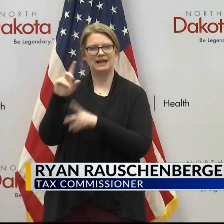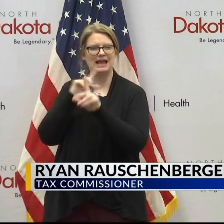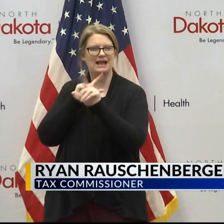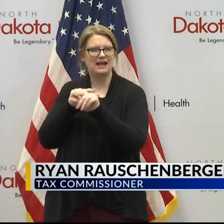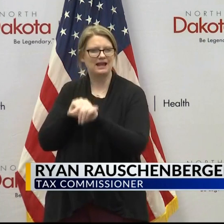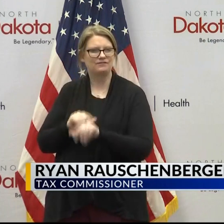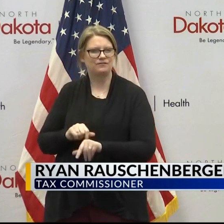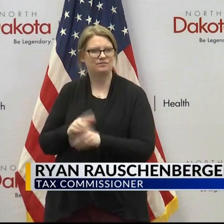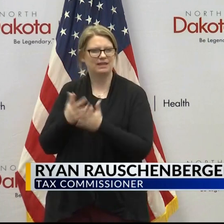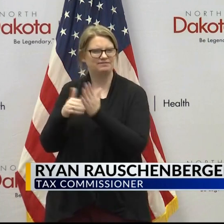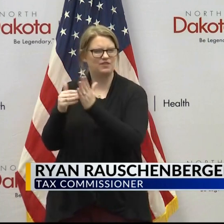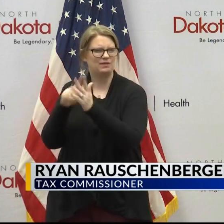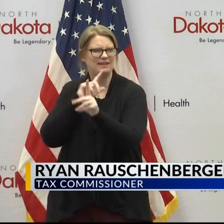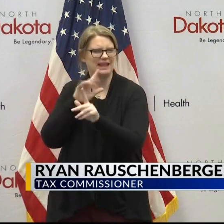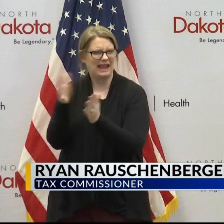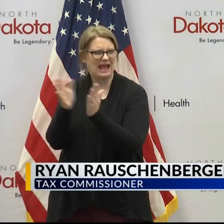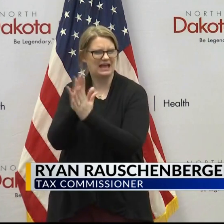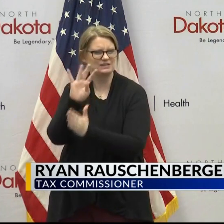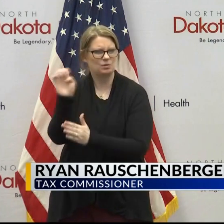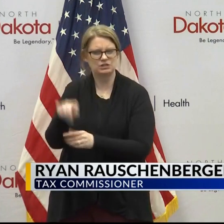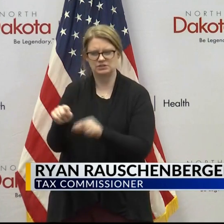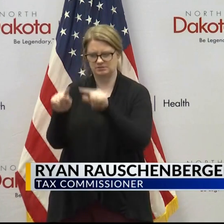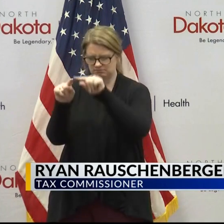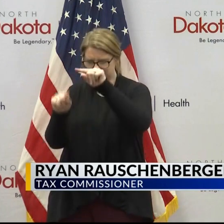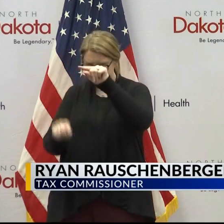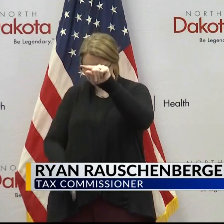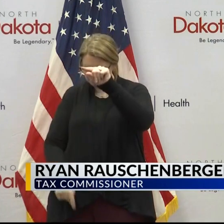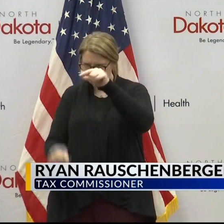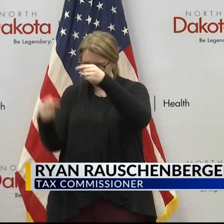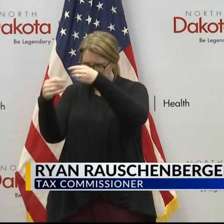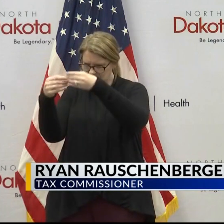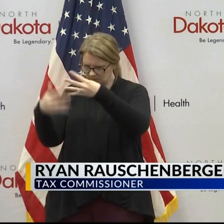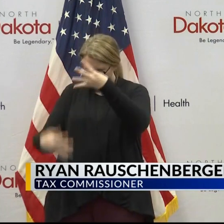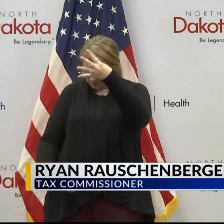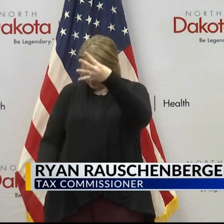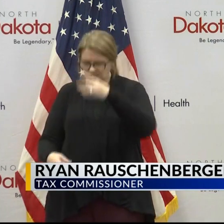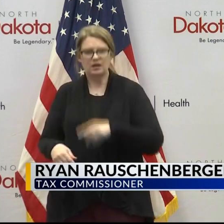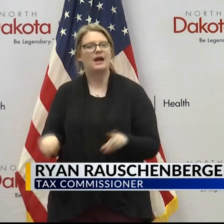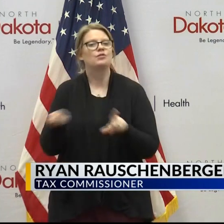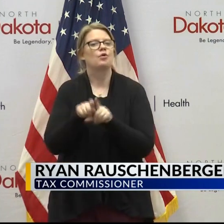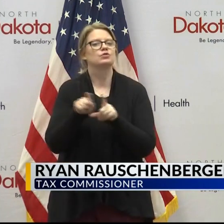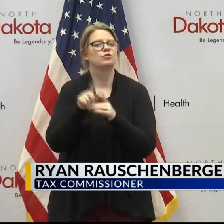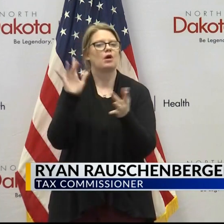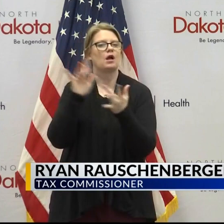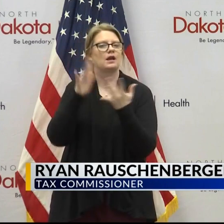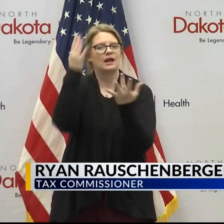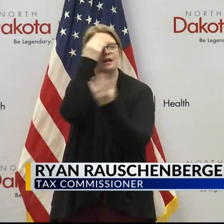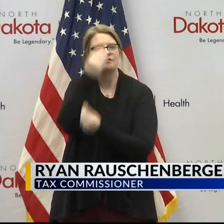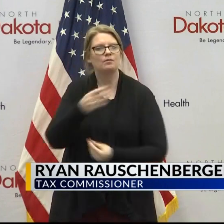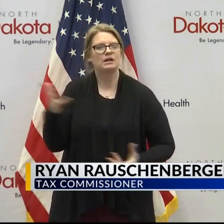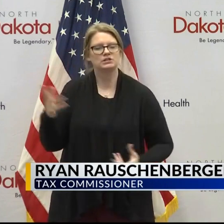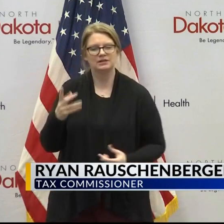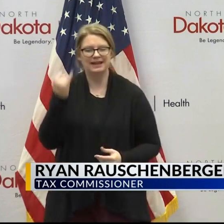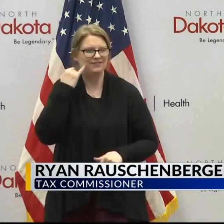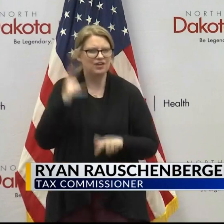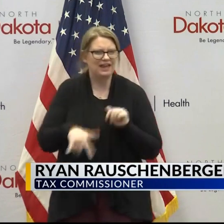RESTAURANT, JUST TO NAME A FEW. YOU SIMPLY NEED TO CONTACT OUR OFFICE. I ADVISED TAXPAYERS WERE LOOKING FOR ANSWERS TO FIRST GO TO THE COVID-19 RESPONSE PAGE THAT THE STATE HAS SENT UP. THE CENTRAL PAGE. ON THAT PAGE THERE IS A LINK, A